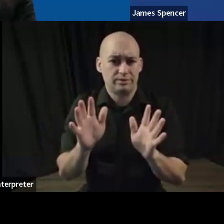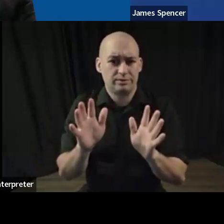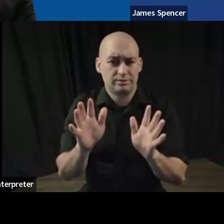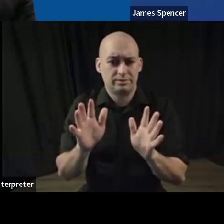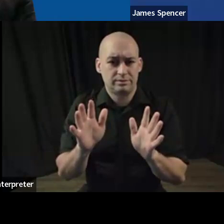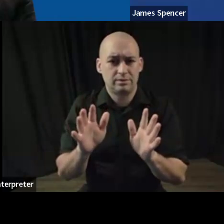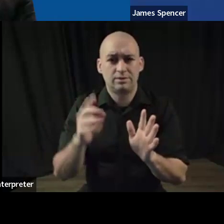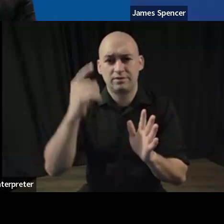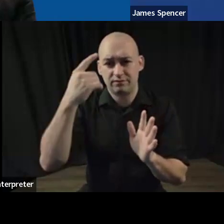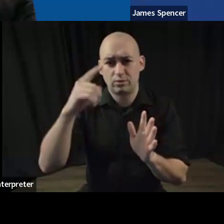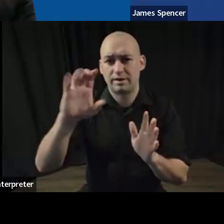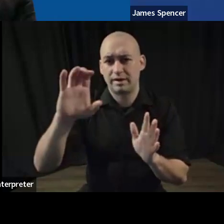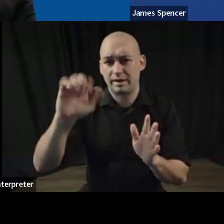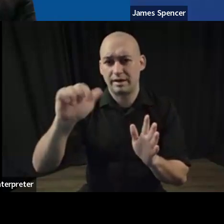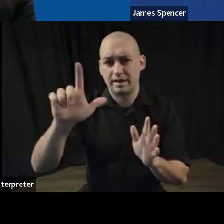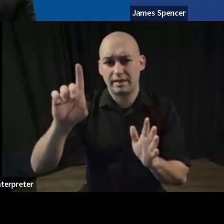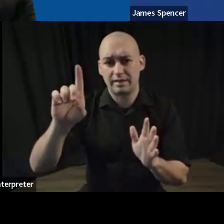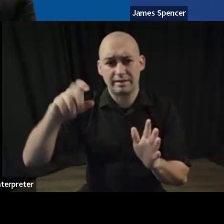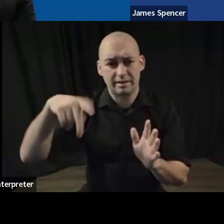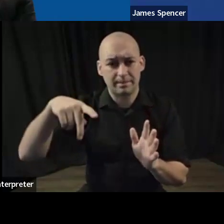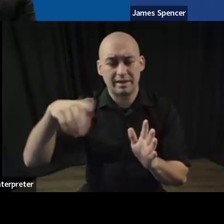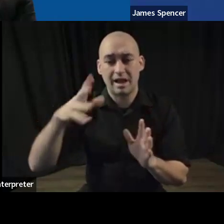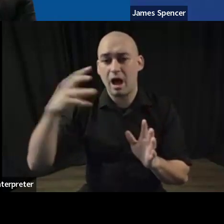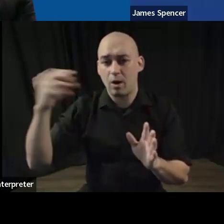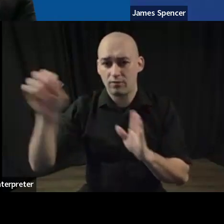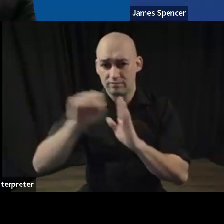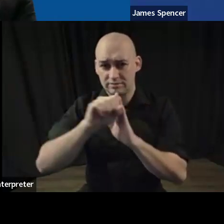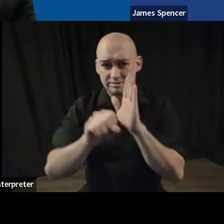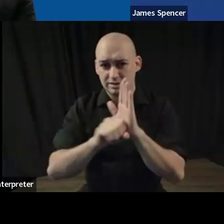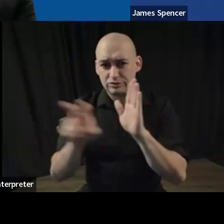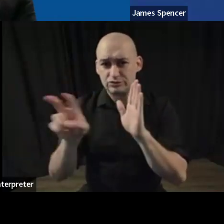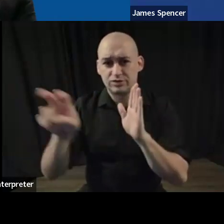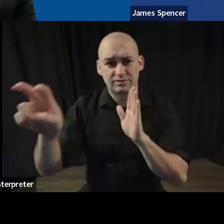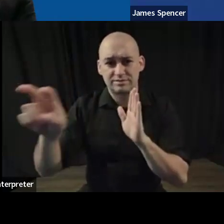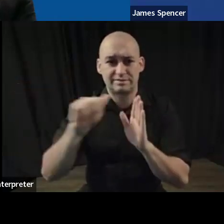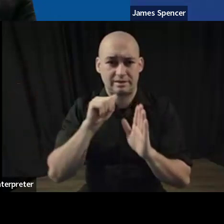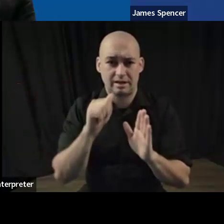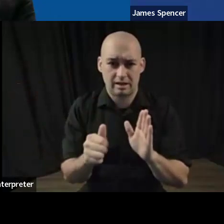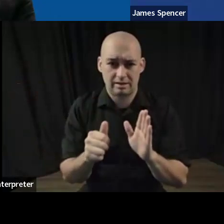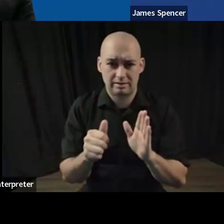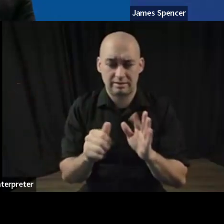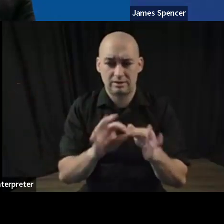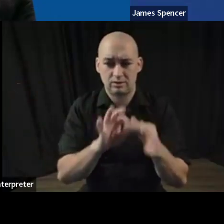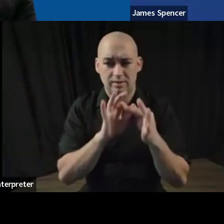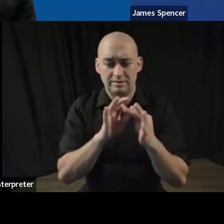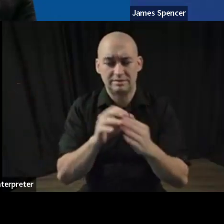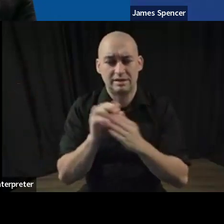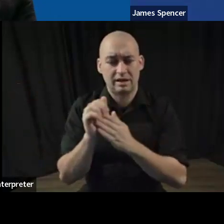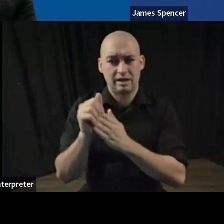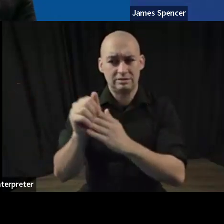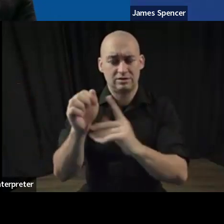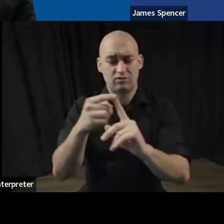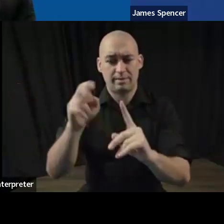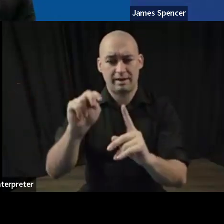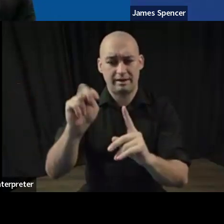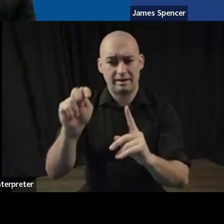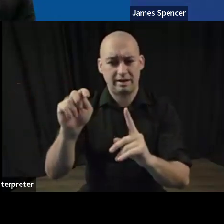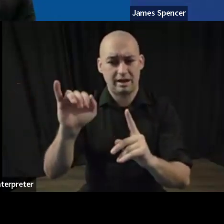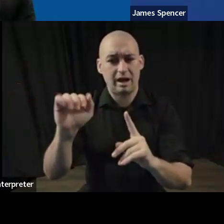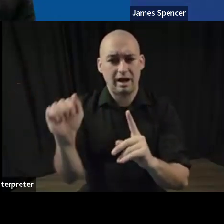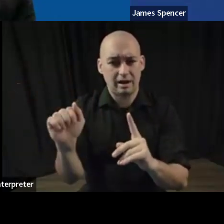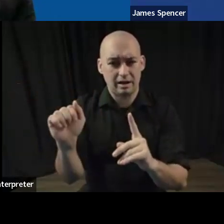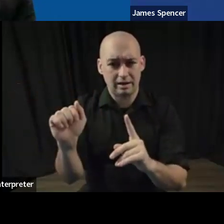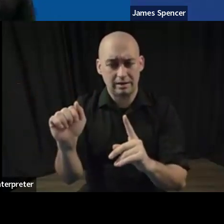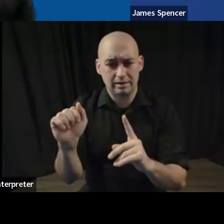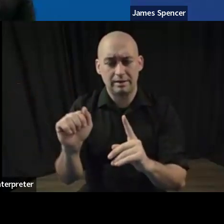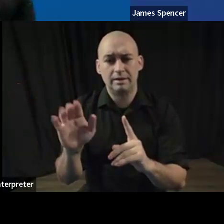for CalDEP out of state travel is not. As it relates to any new guidance from NTIA, we are